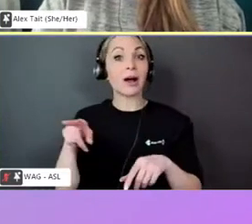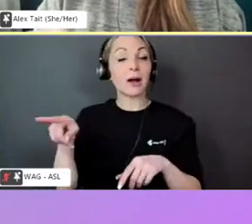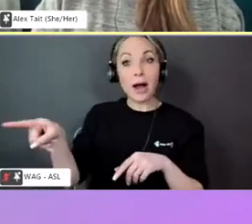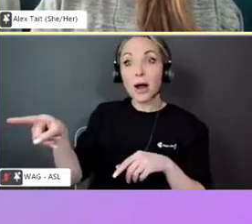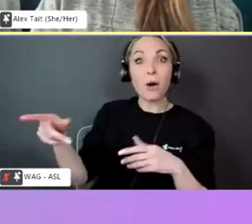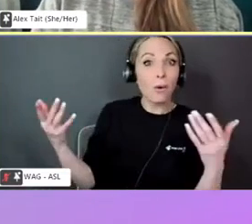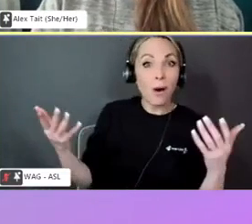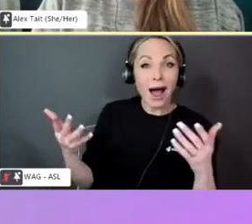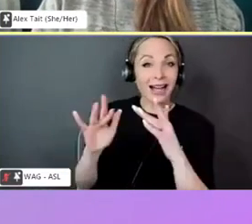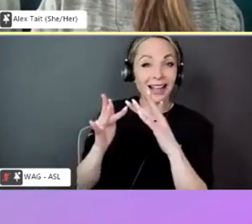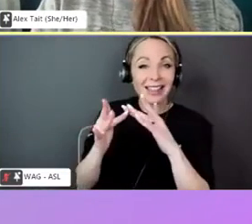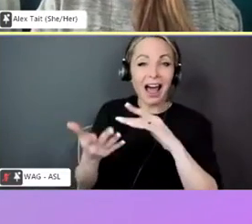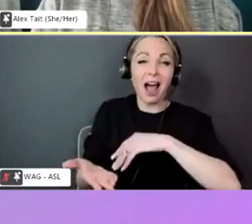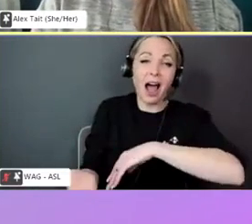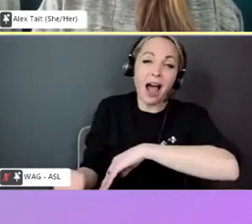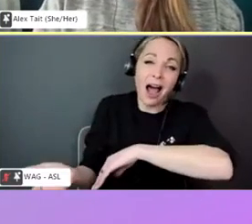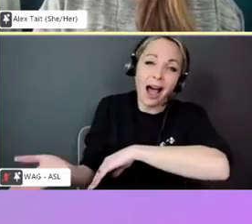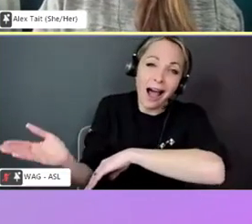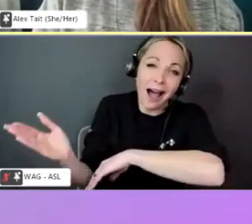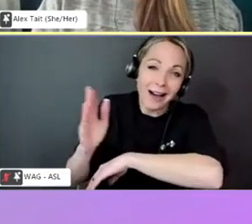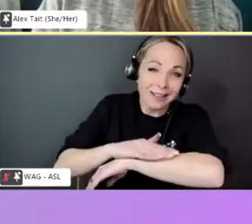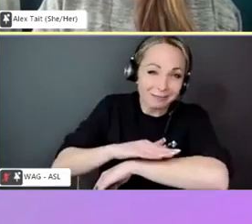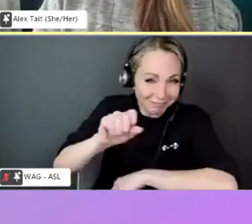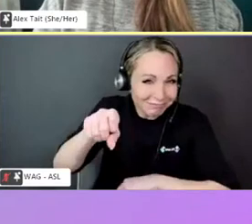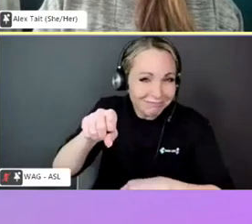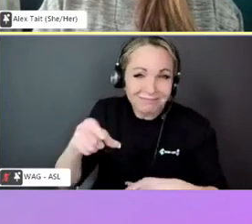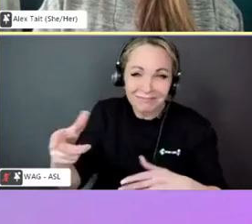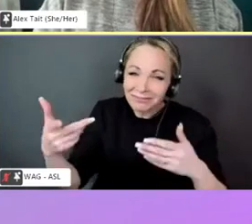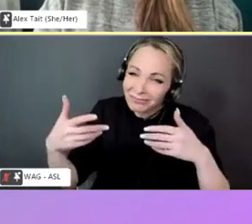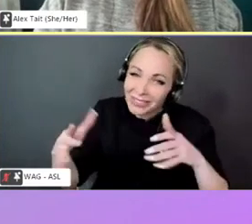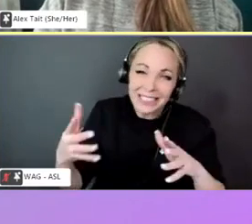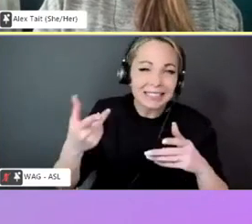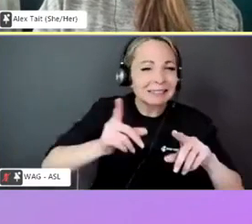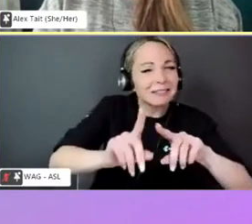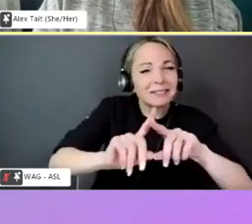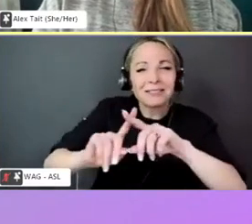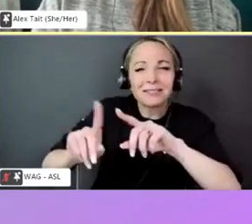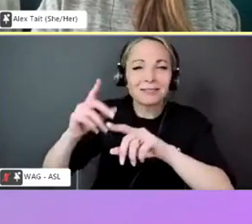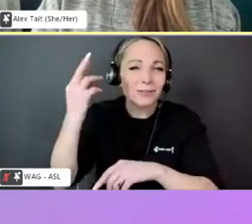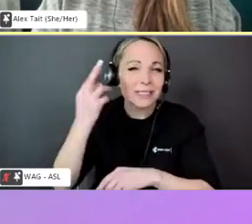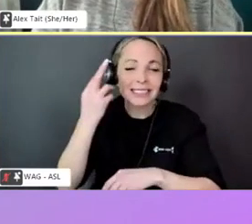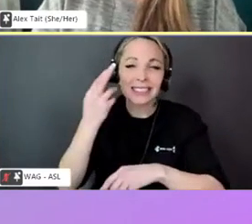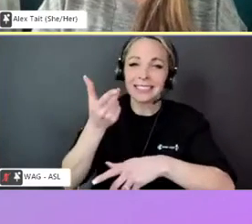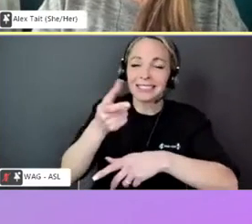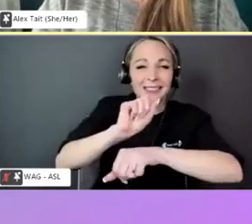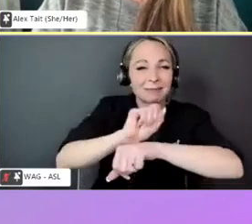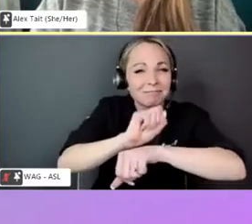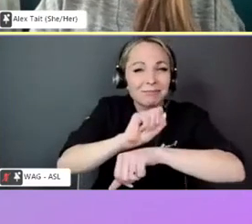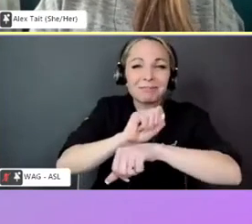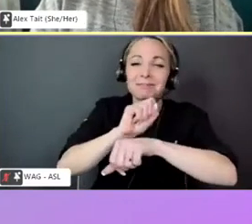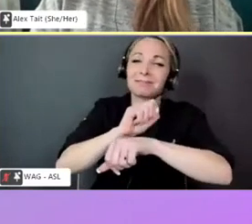respondents reported using the internet daily, if not every all day day. These users were varied. Job tests,